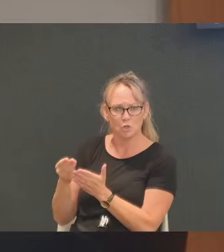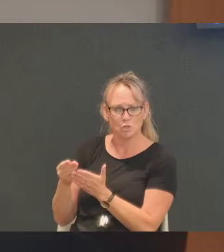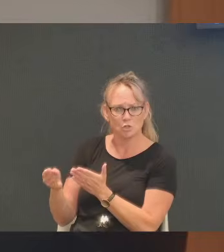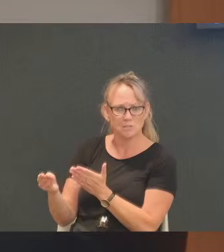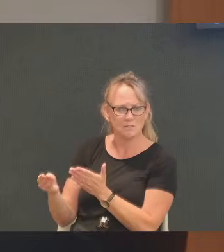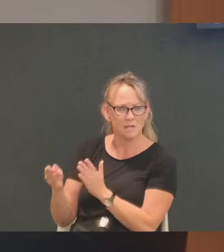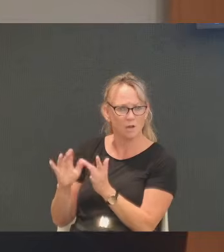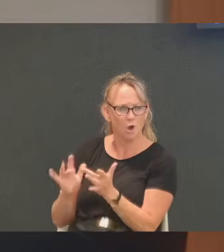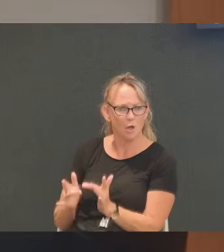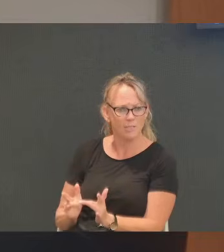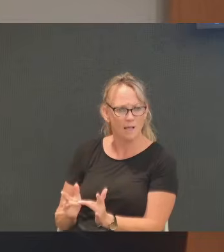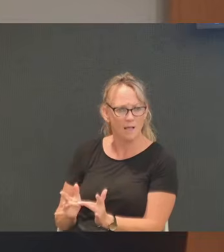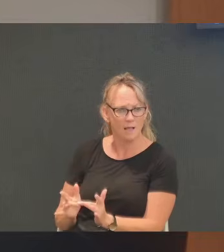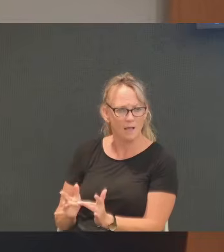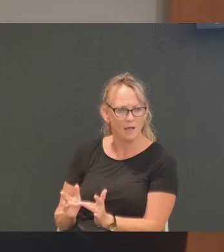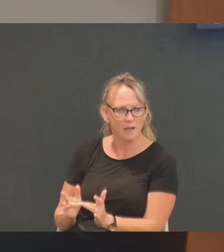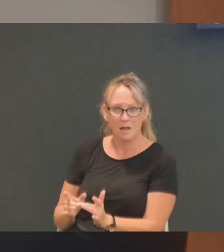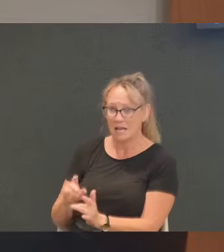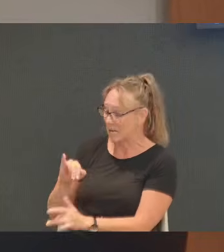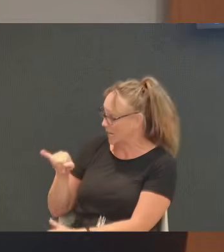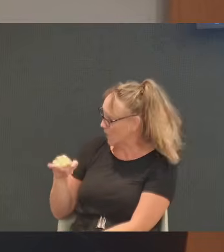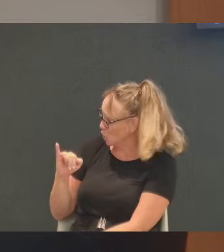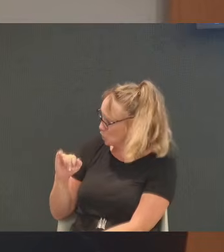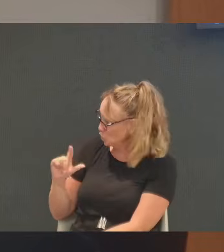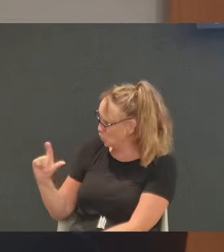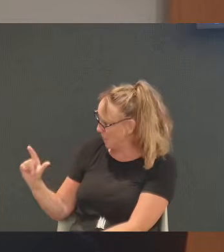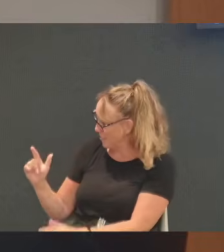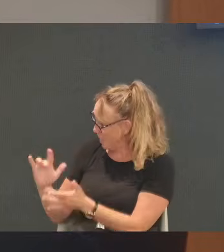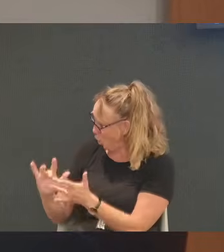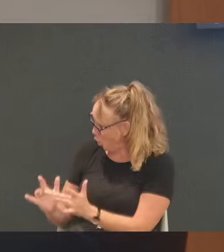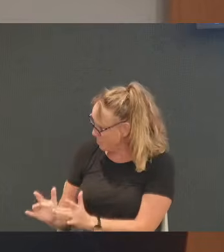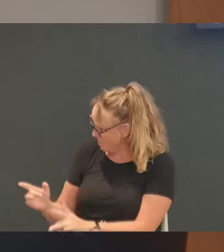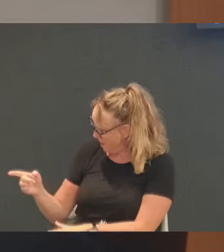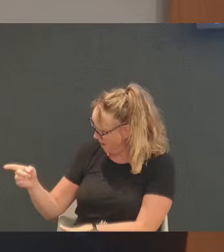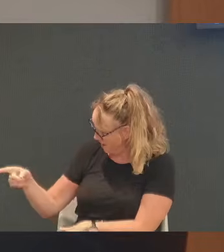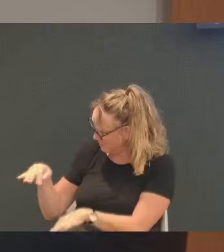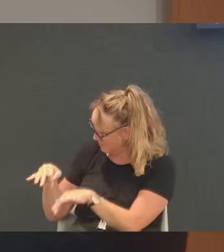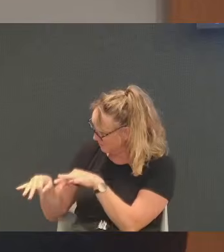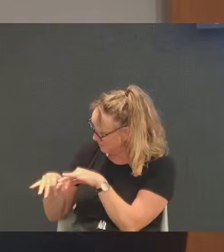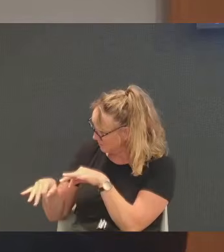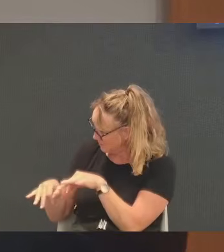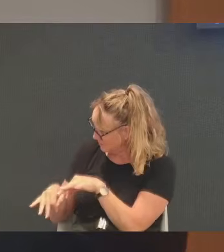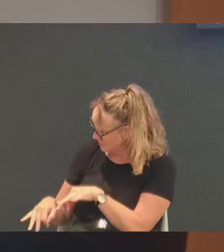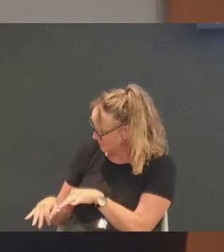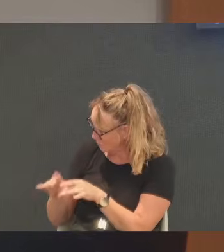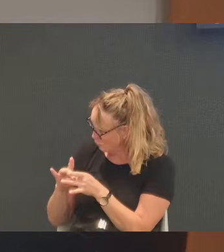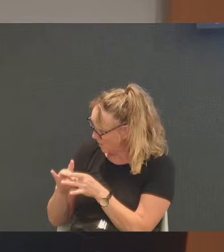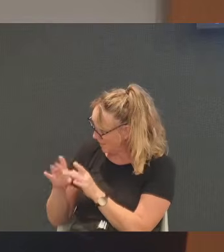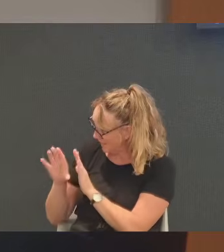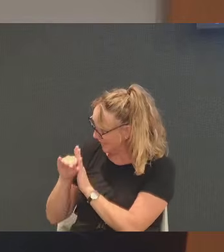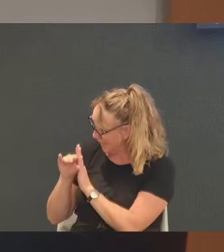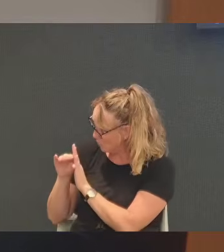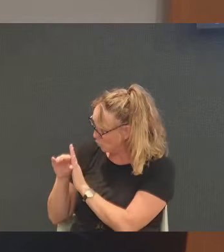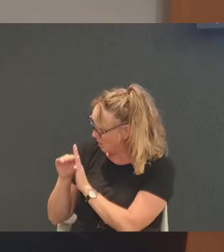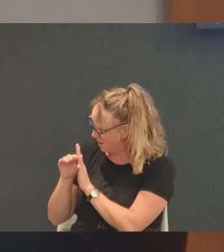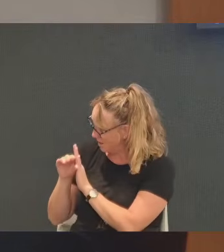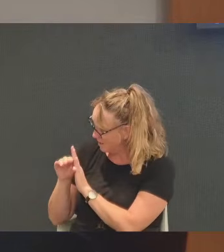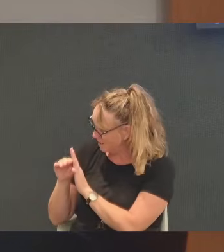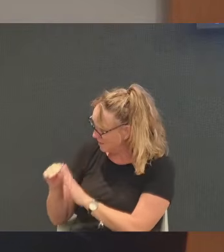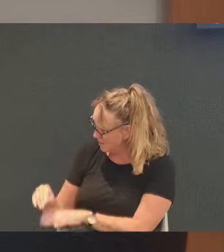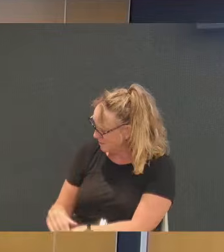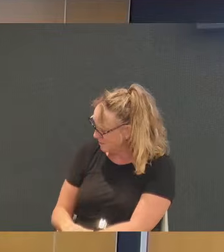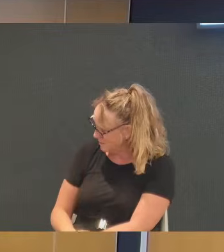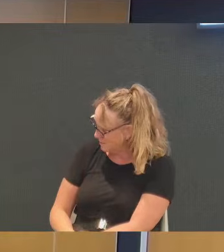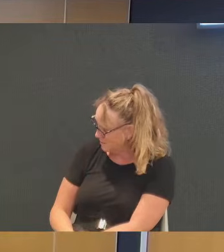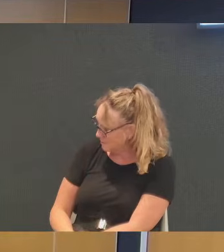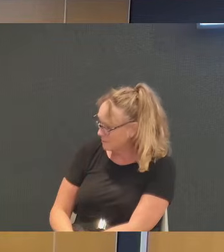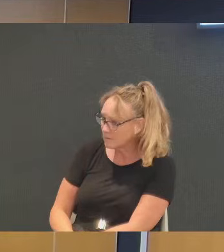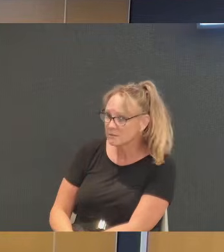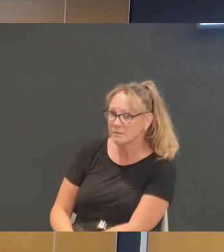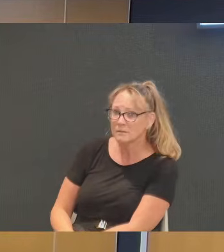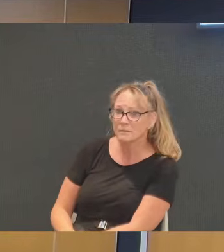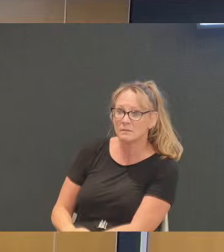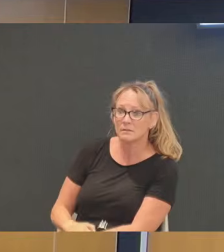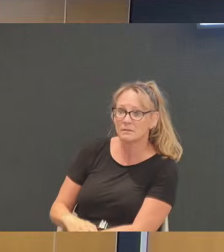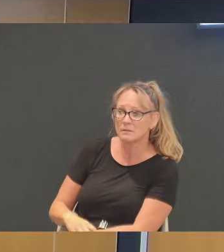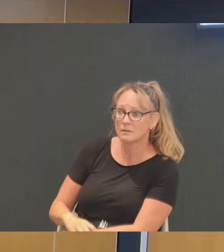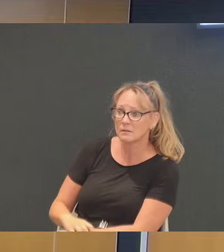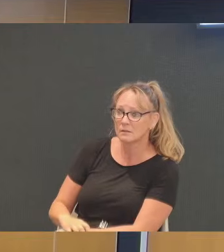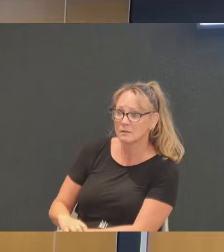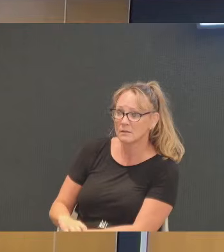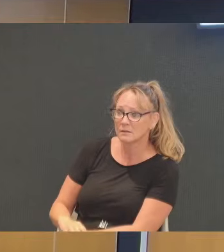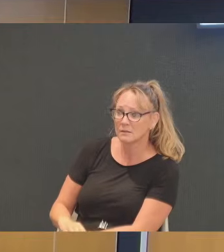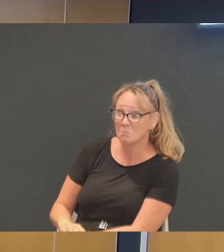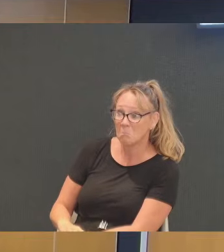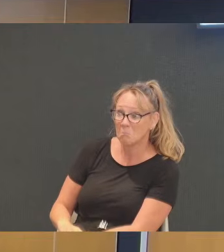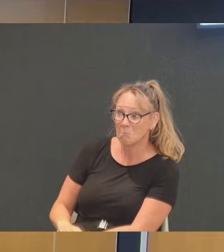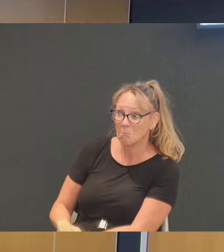I don't Jill, if you're online, if you're able to talk a little bit about the the the camera item